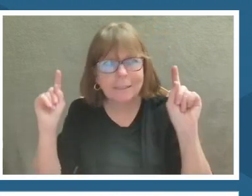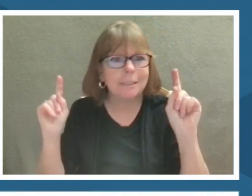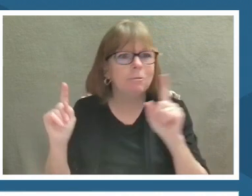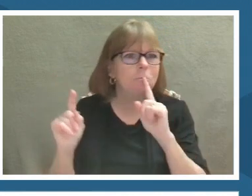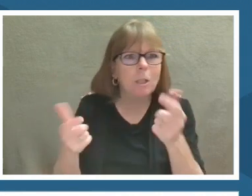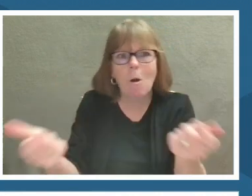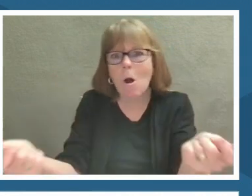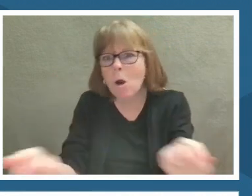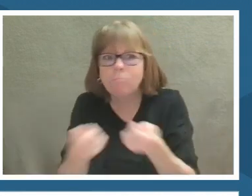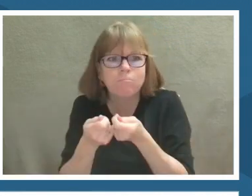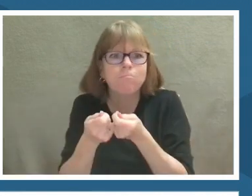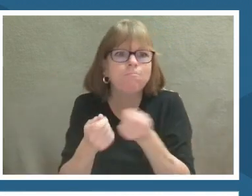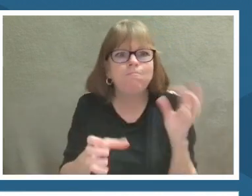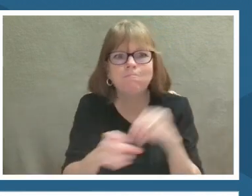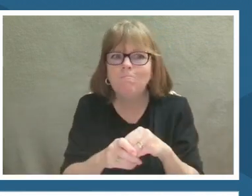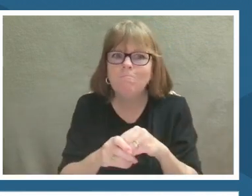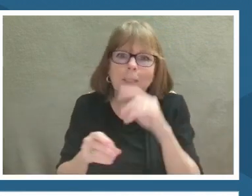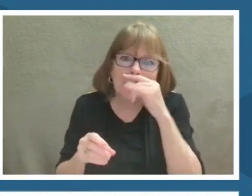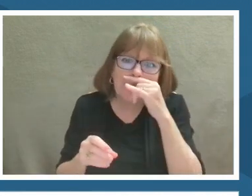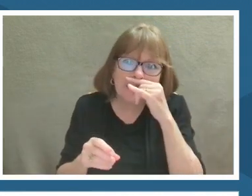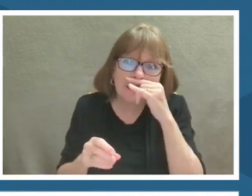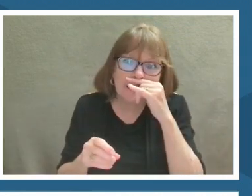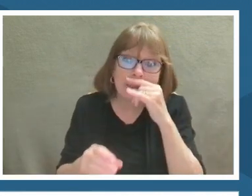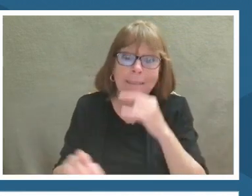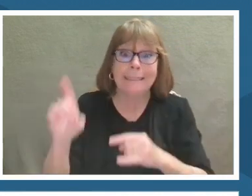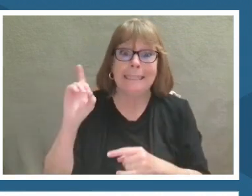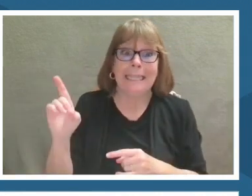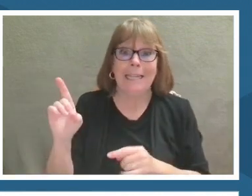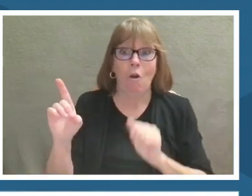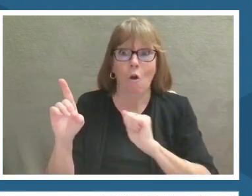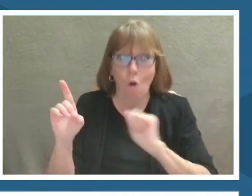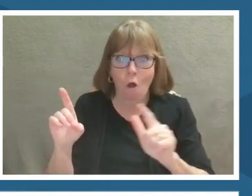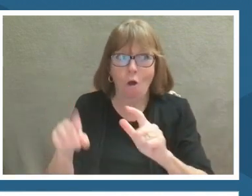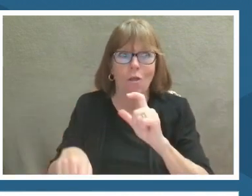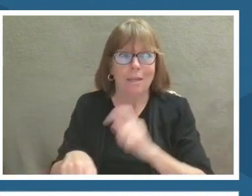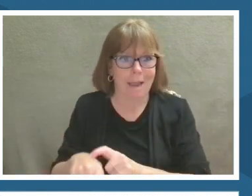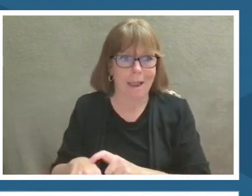and d all of the time this is the